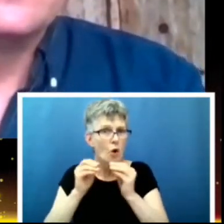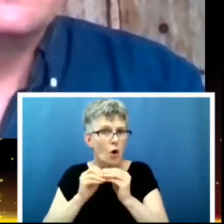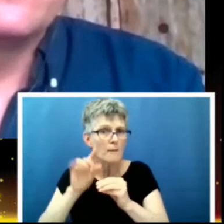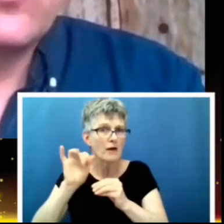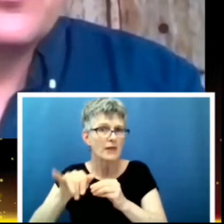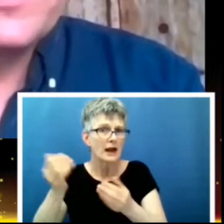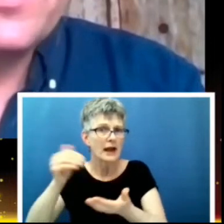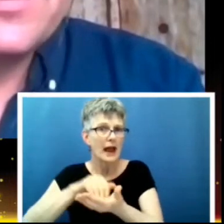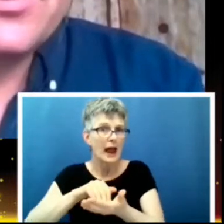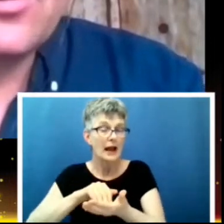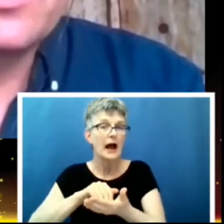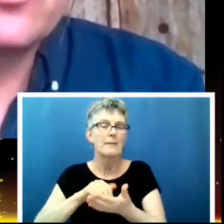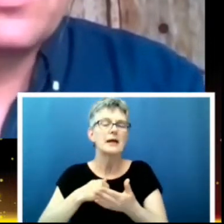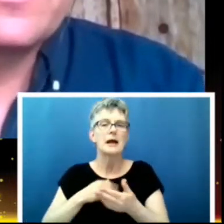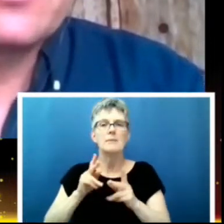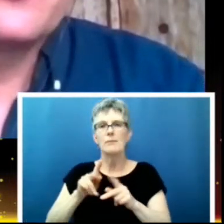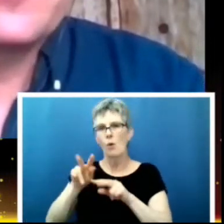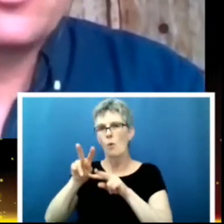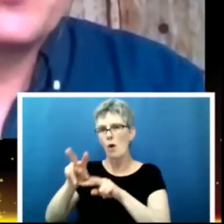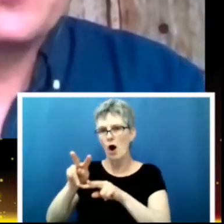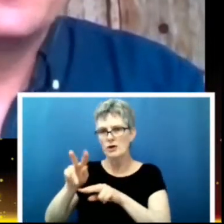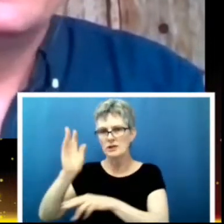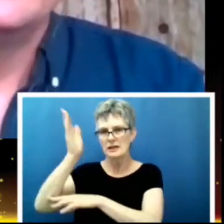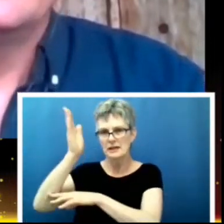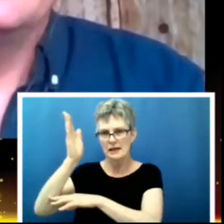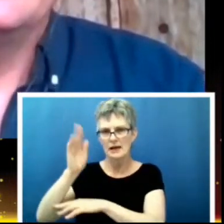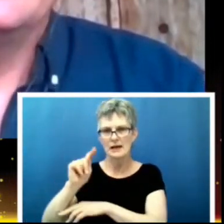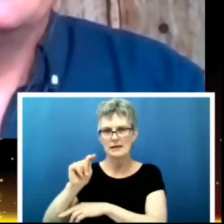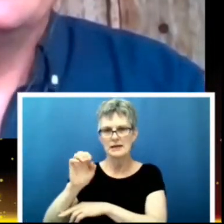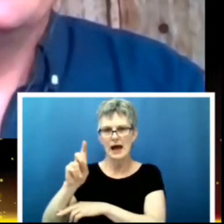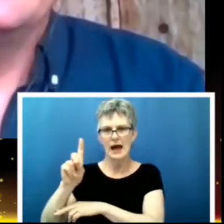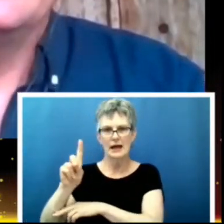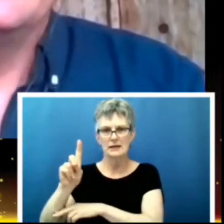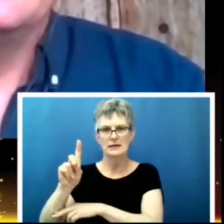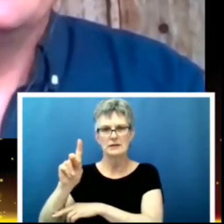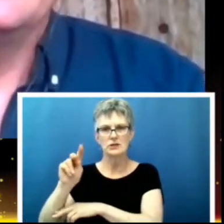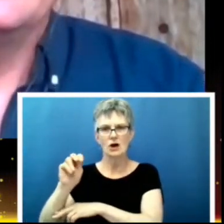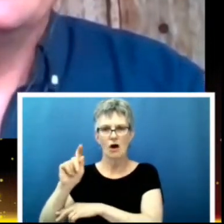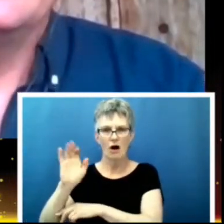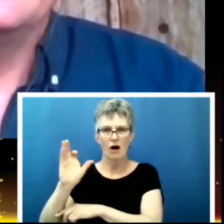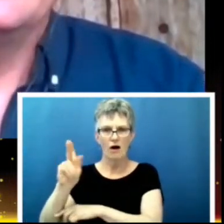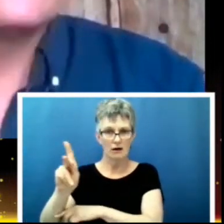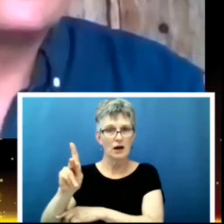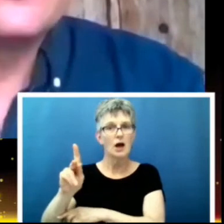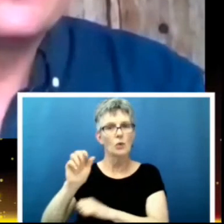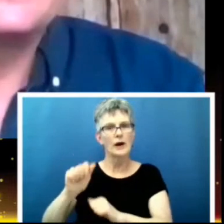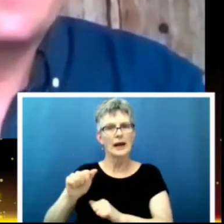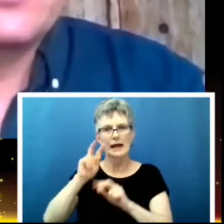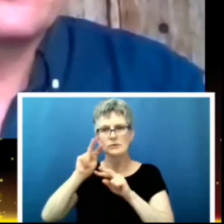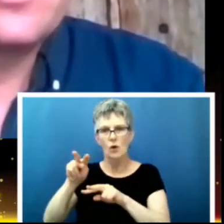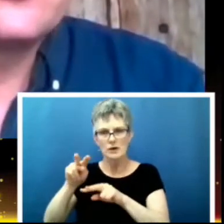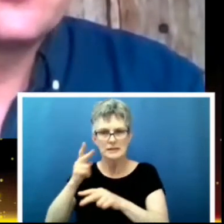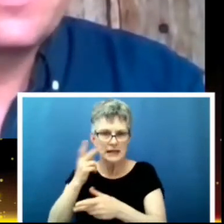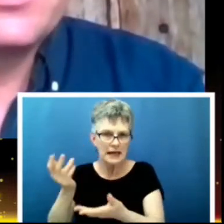They will be in the TED talk as well that comes out. But anything that you would want to say for someone who's interested in seeing the exercises again?